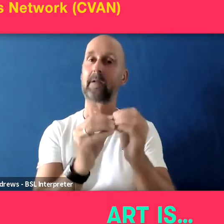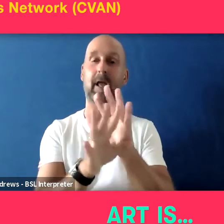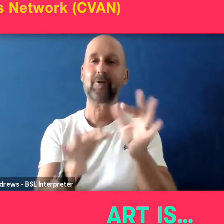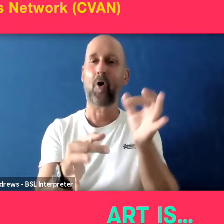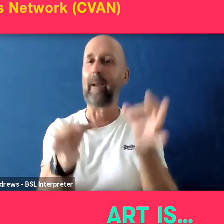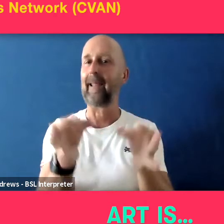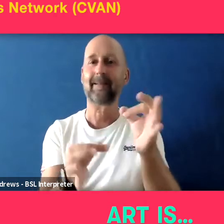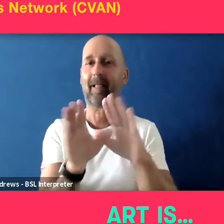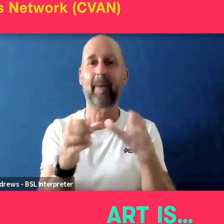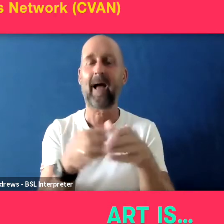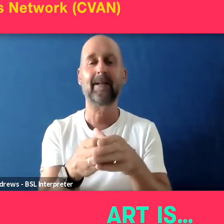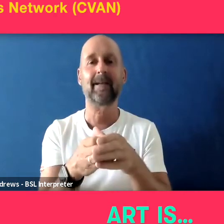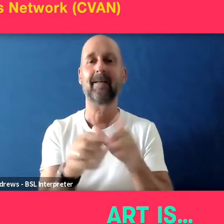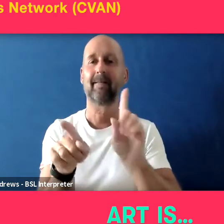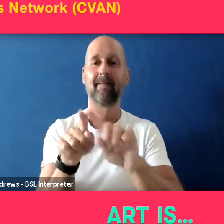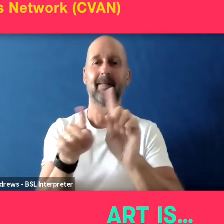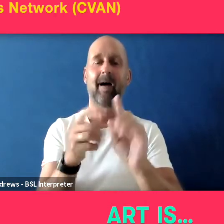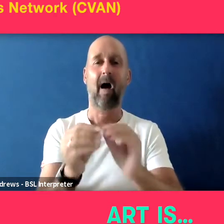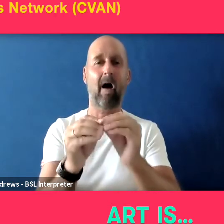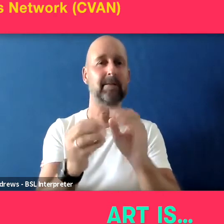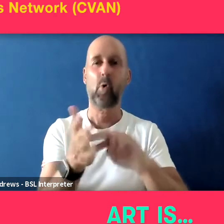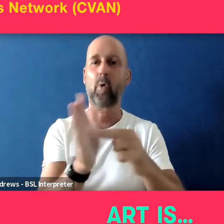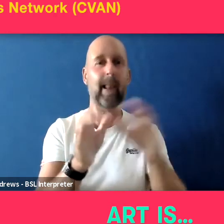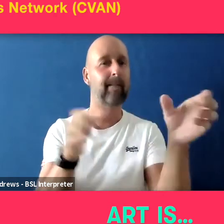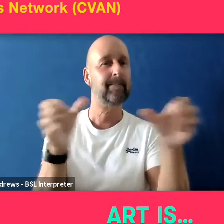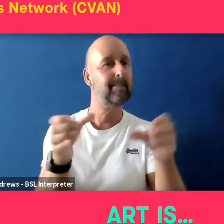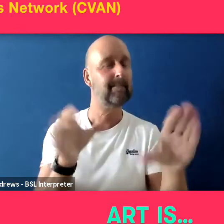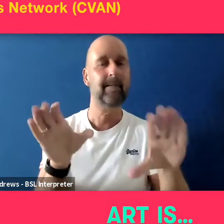a loose grouping of artists and organisations who are deeply concerned about the Government